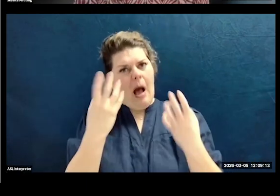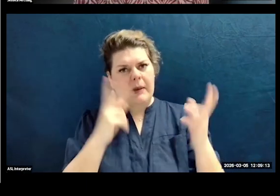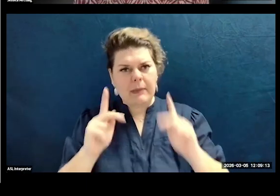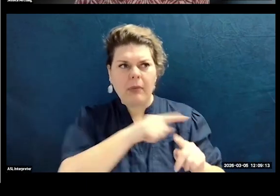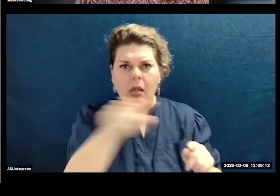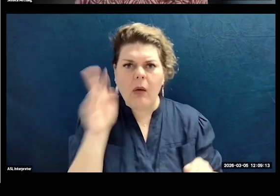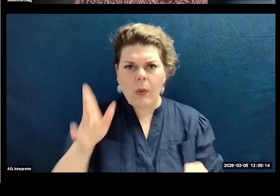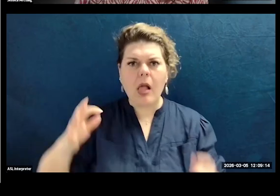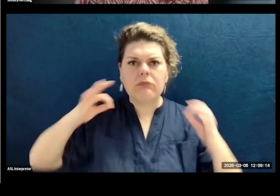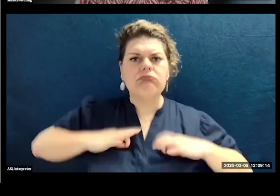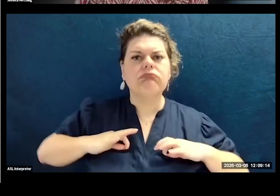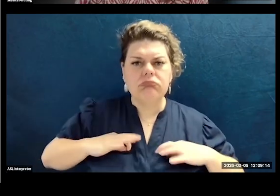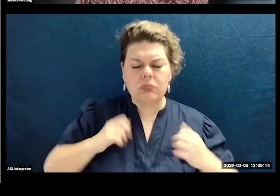and the learning that you're engaged in.